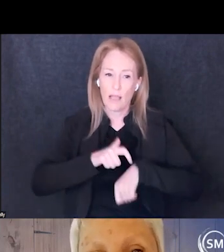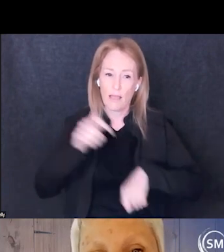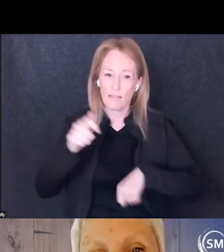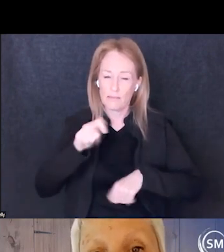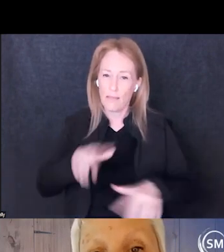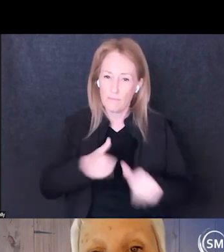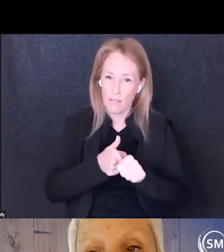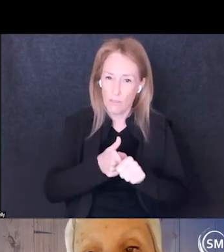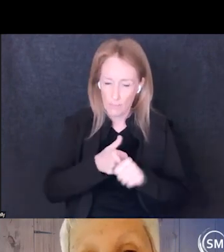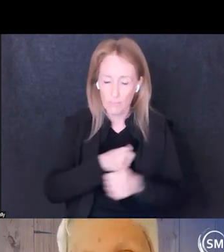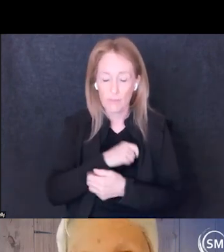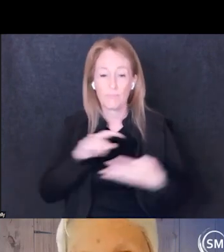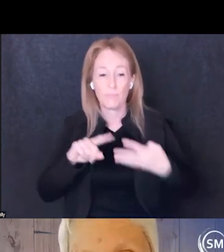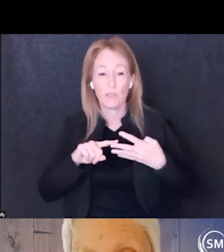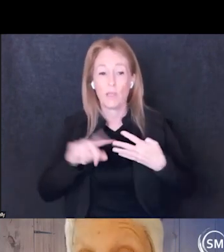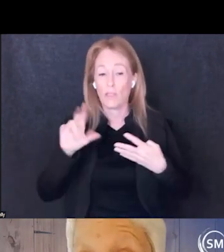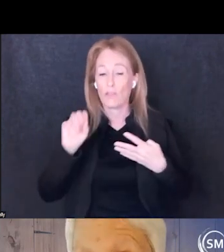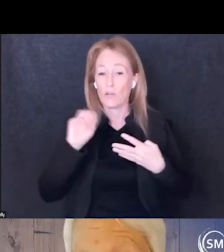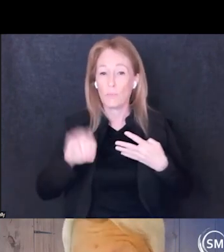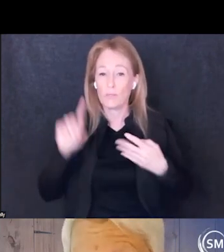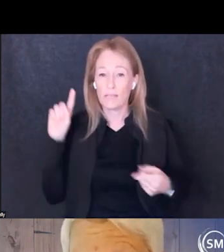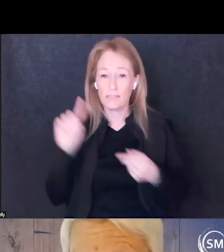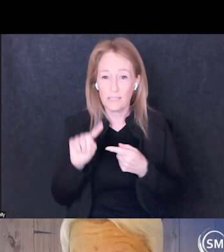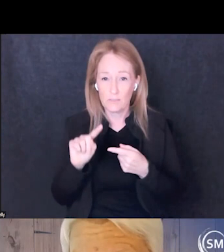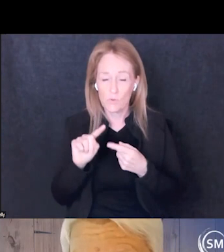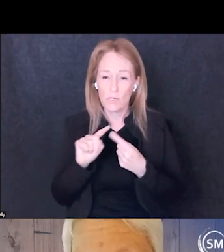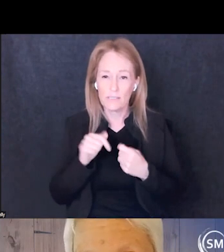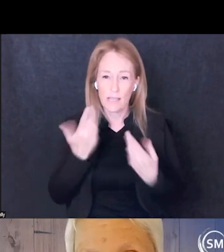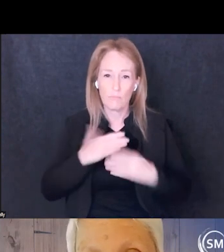30% DECREASE IN PREVENTABLE HOSPITAL ADMITS?